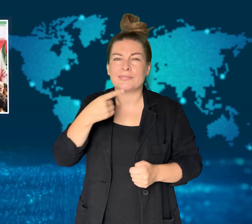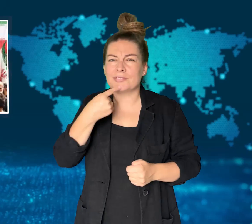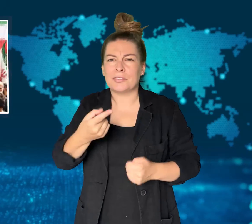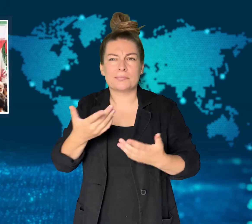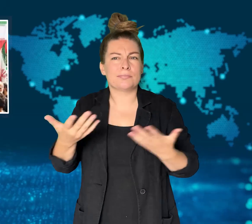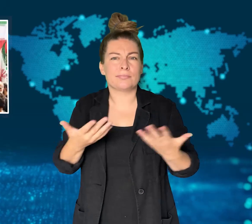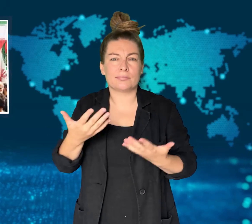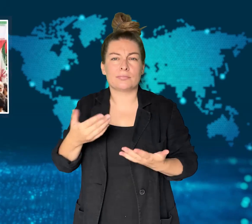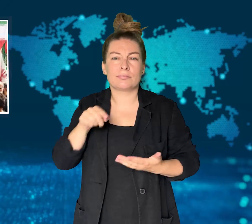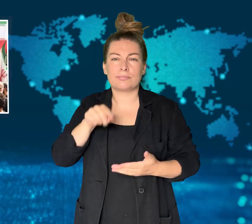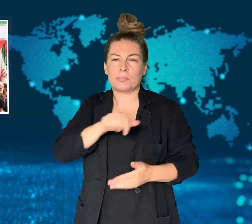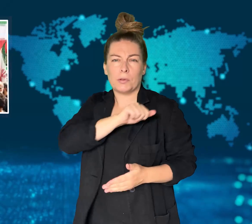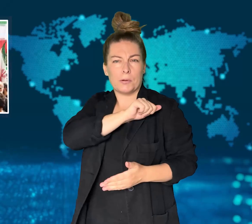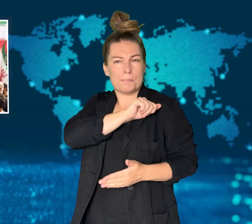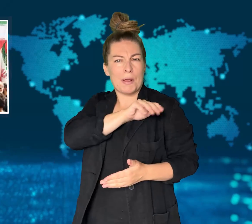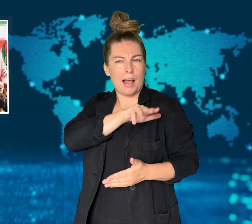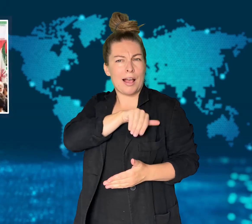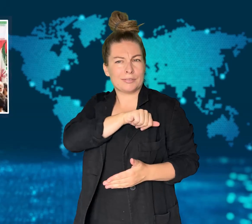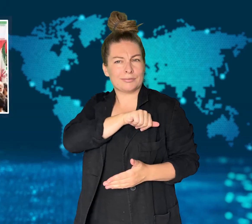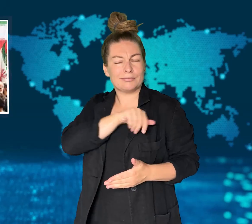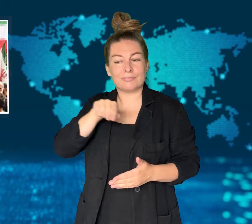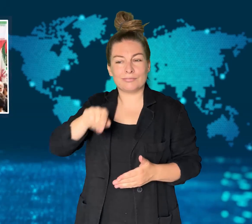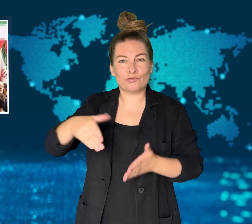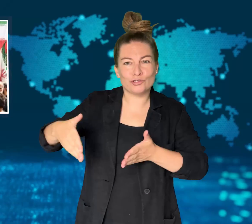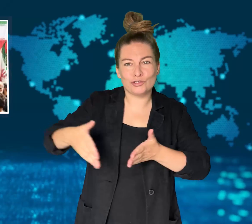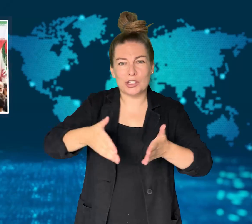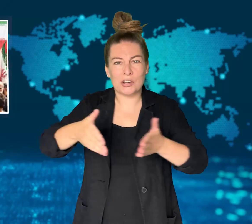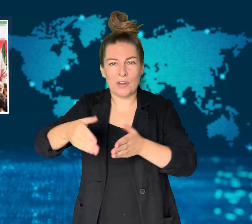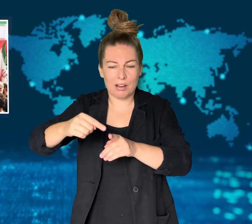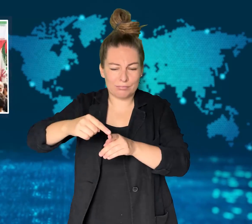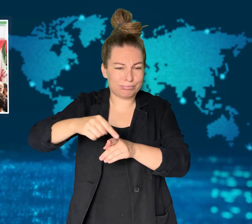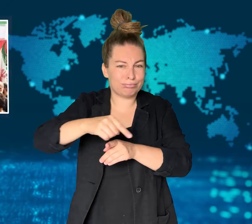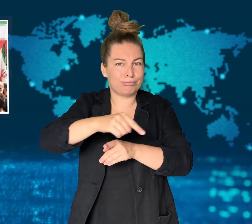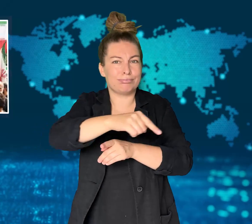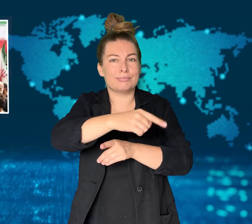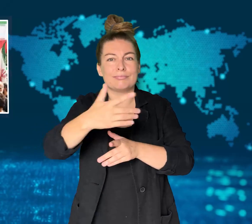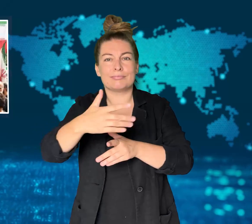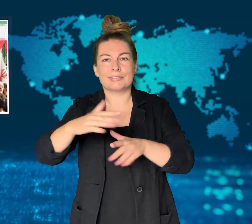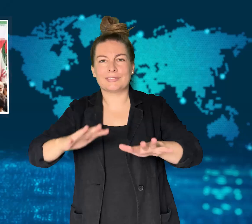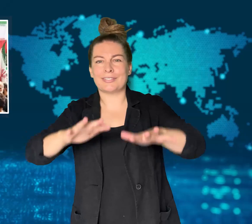"blood vengeance."